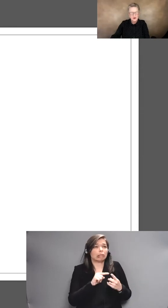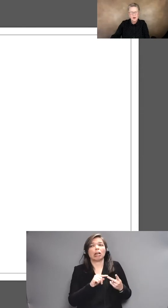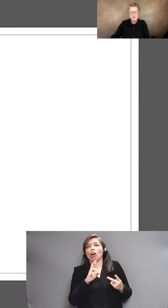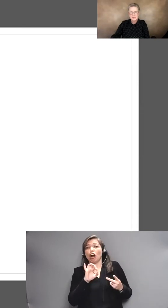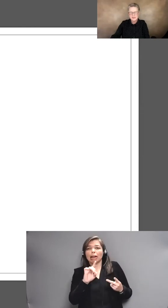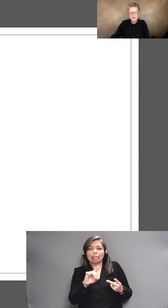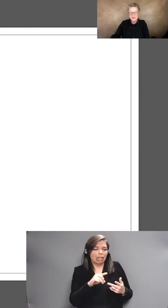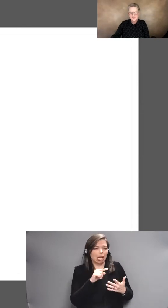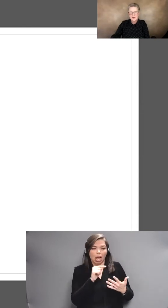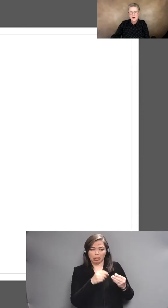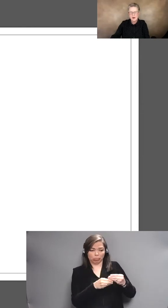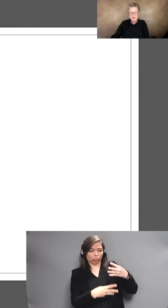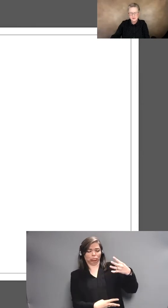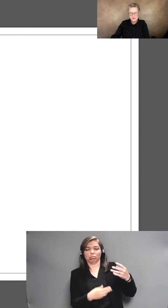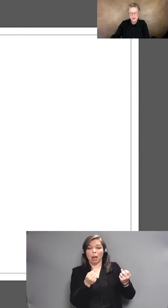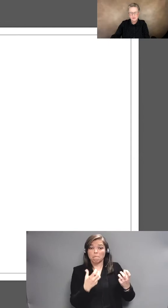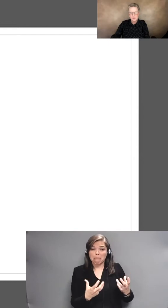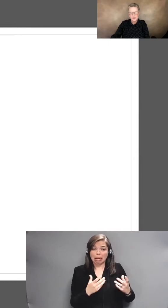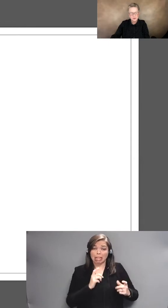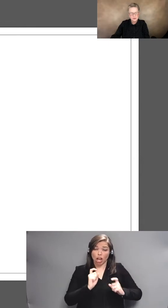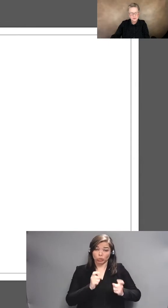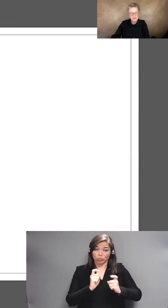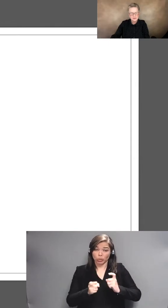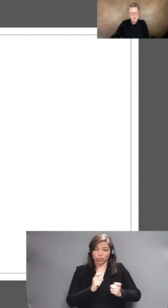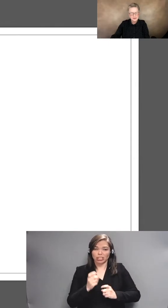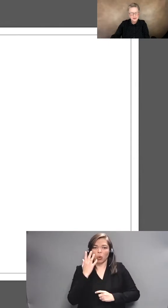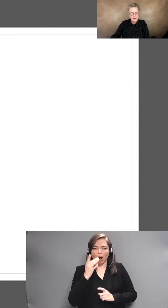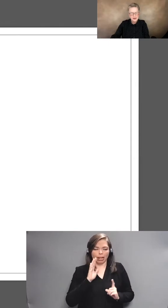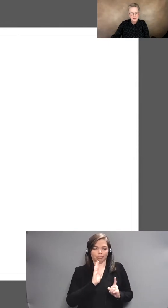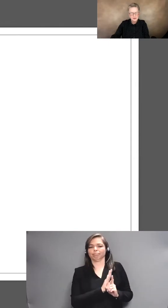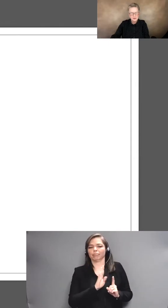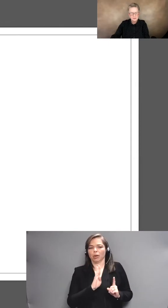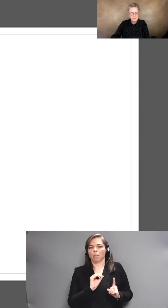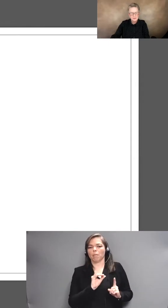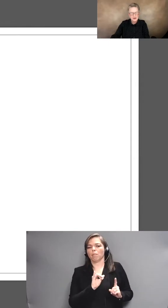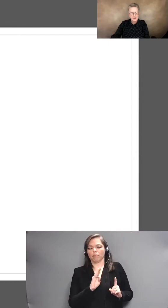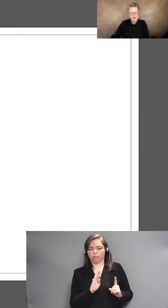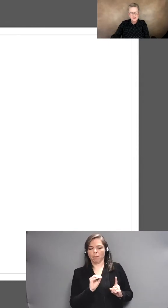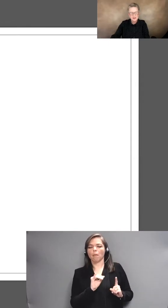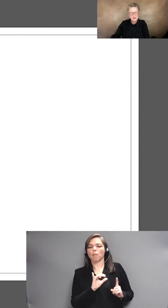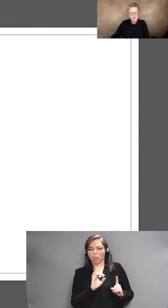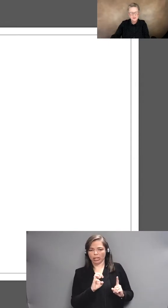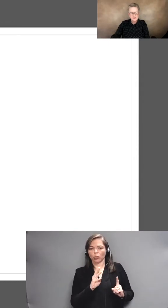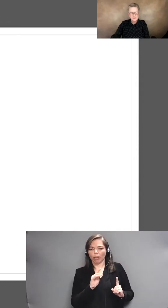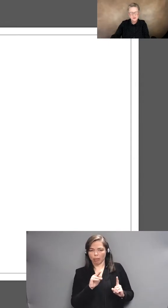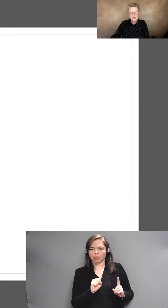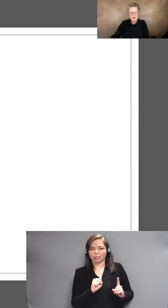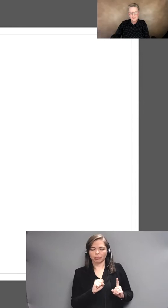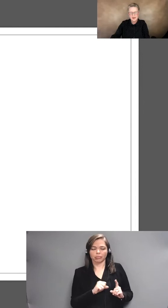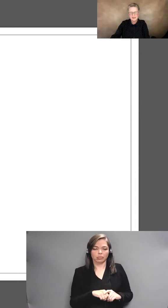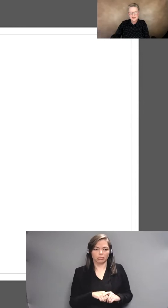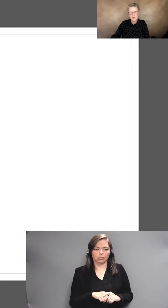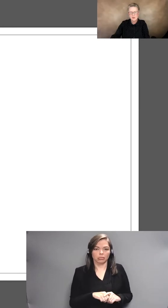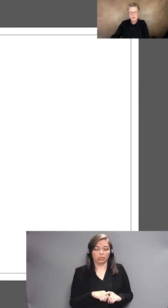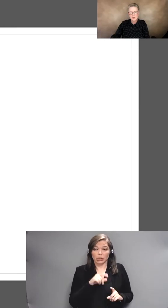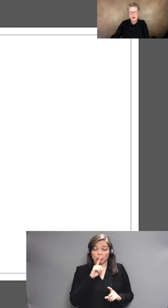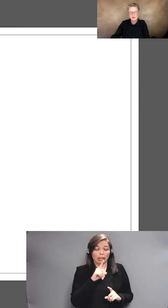all of these things because of Boyce Williams and it's just truly amazing and I wish so badly